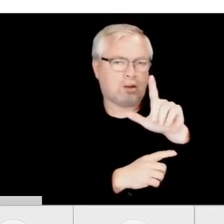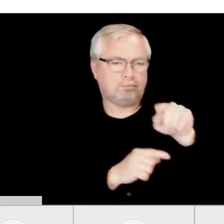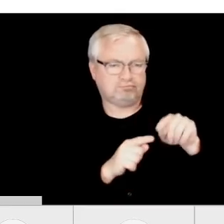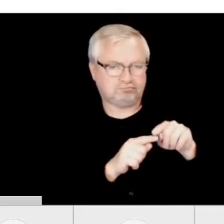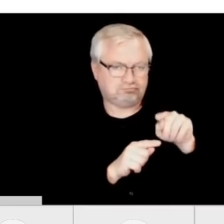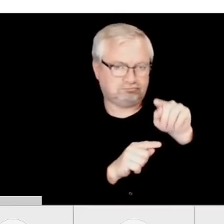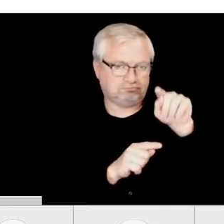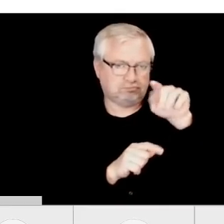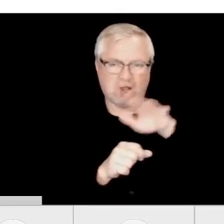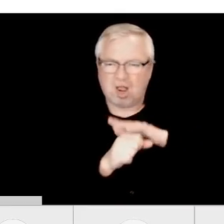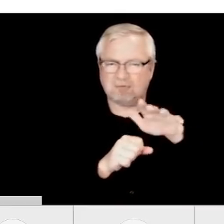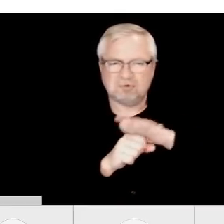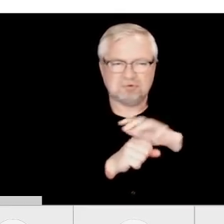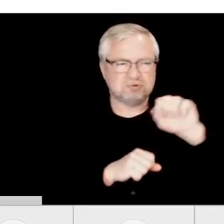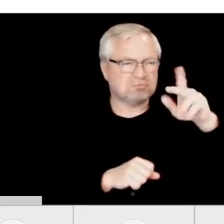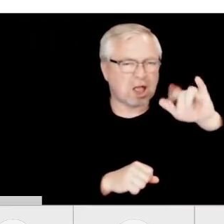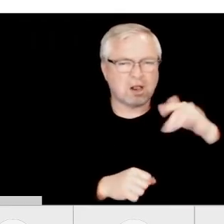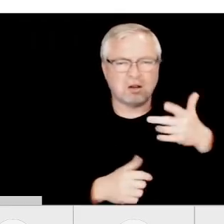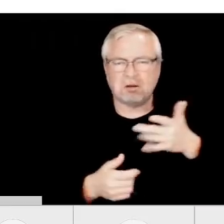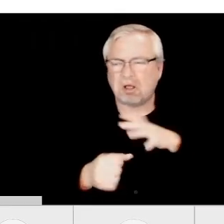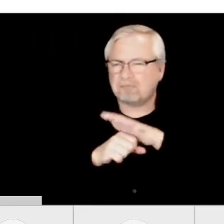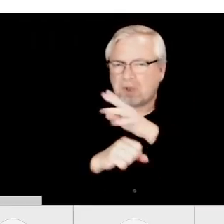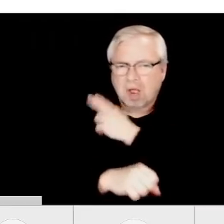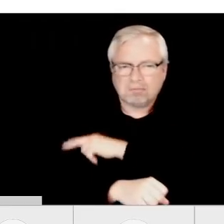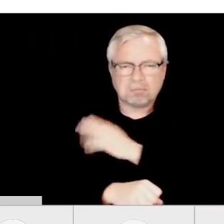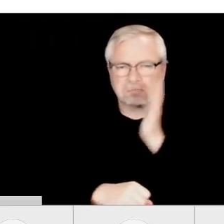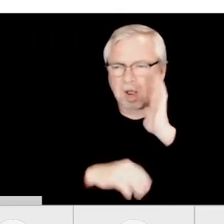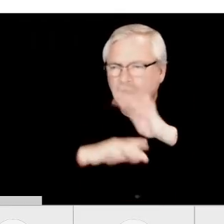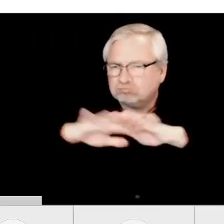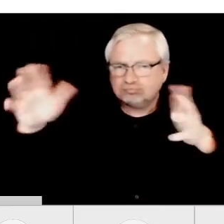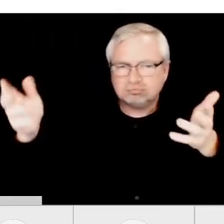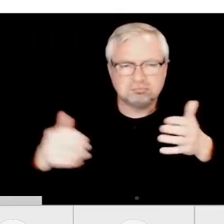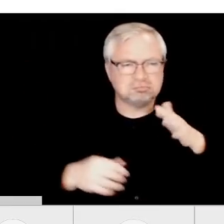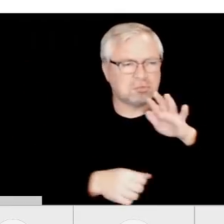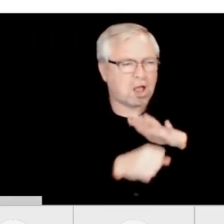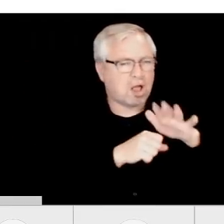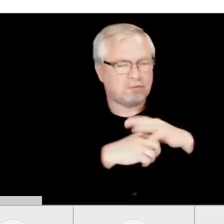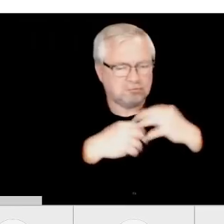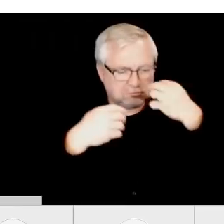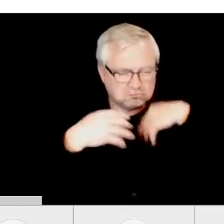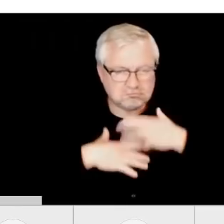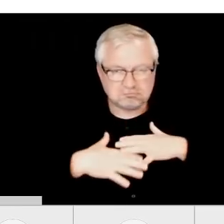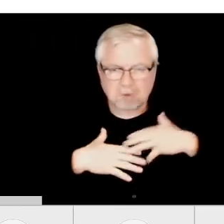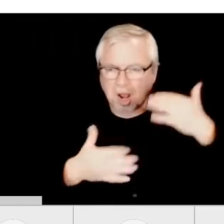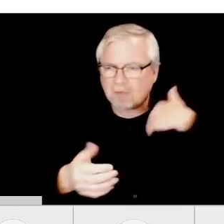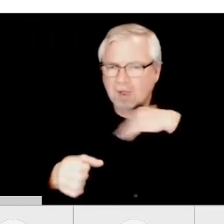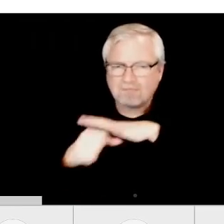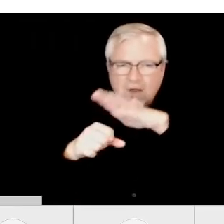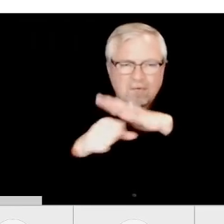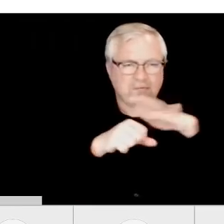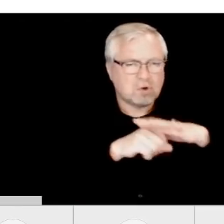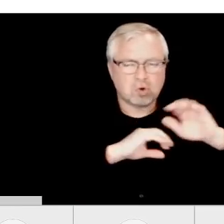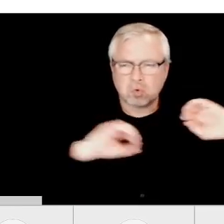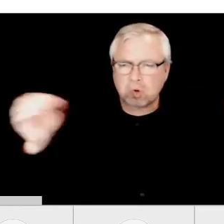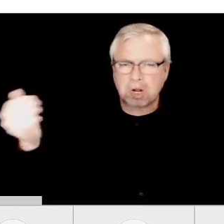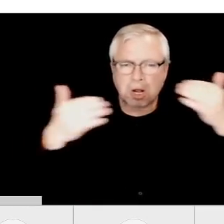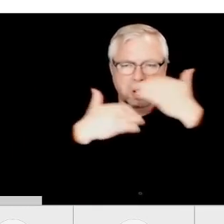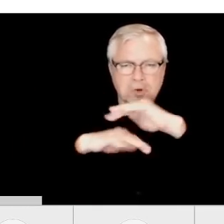can see the total number of people who would kind of accumulate into the ICU if we had no limitation on that at all.